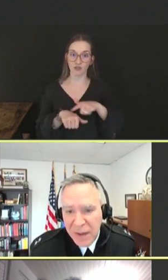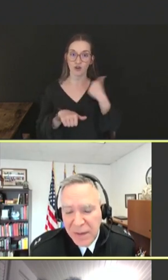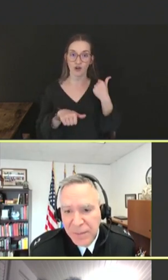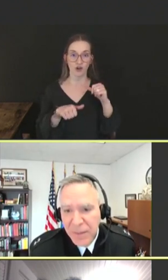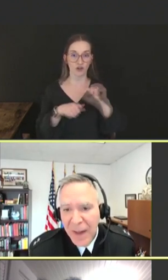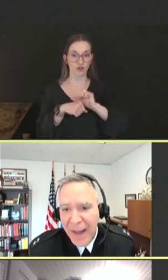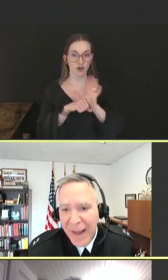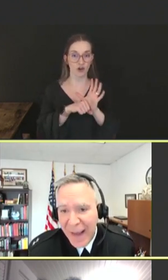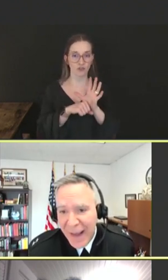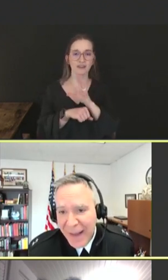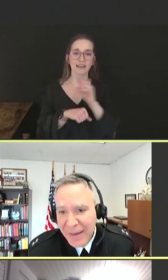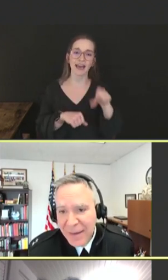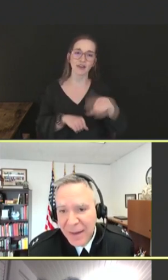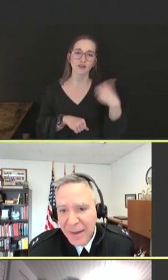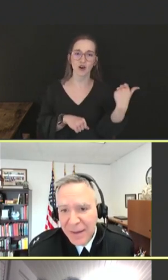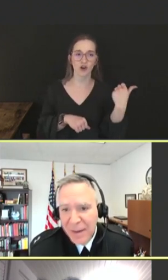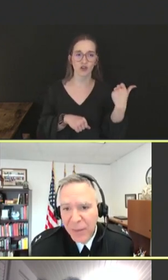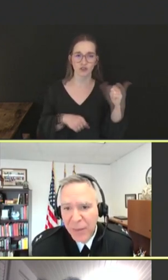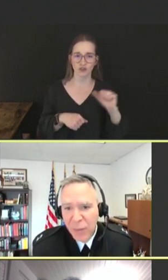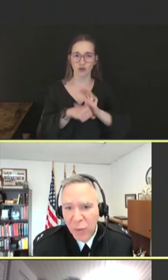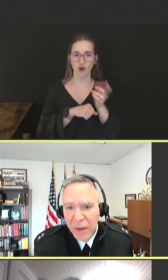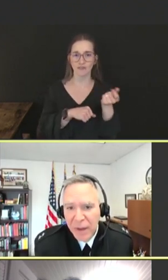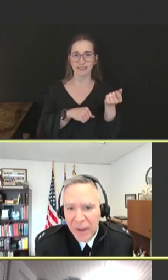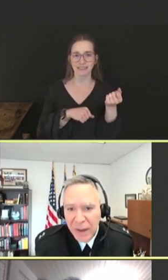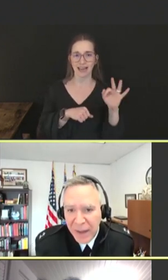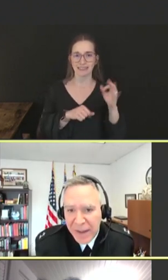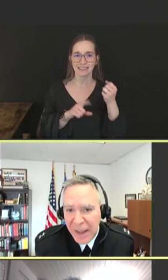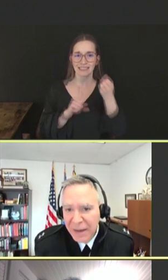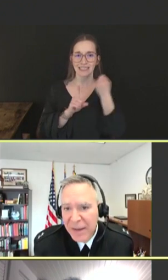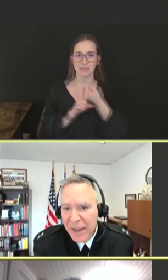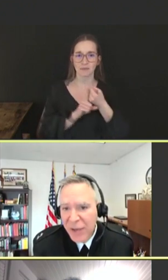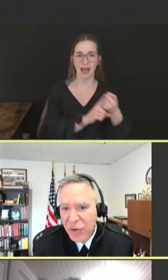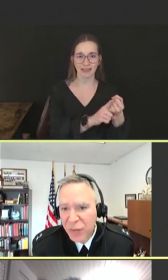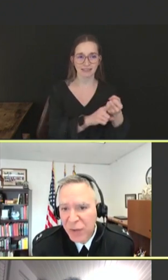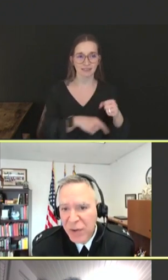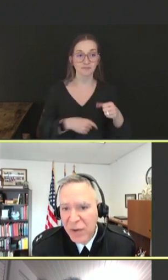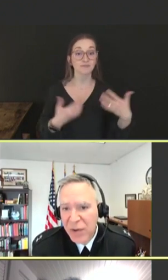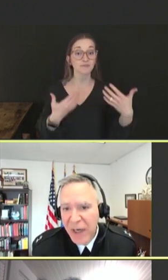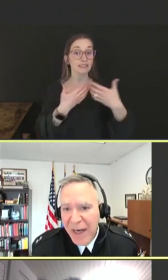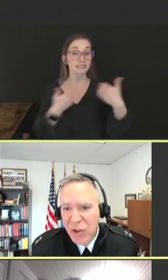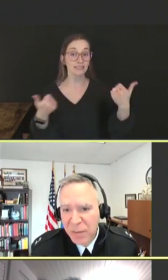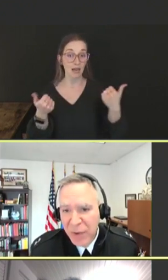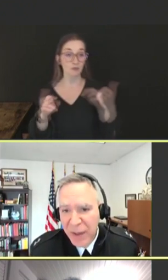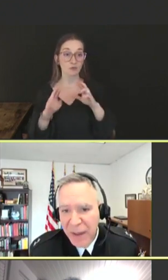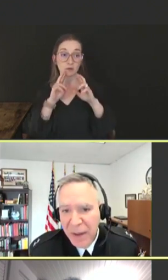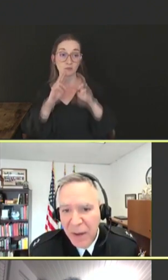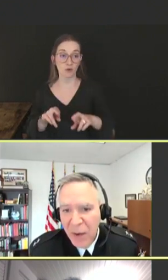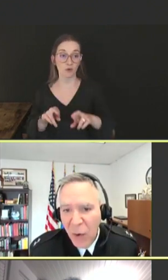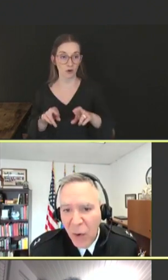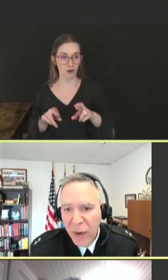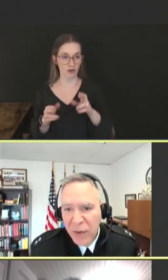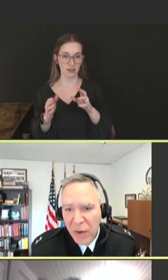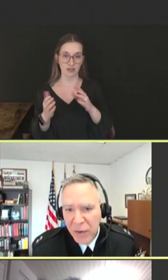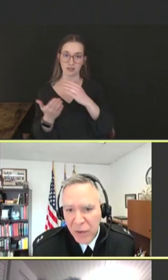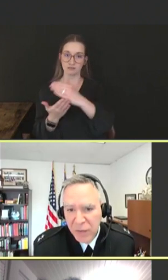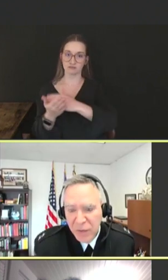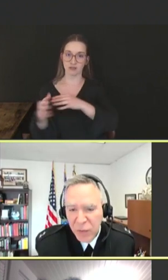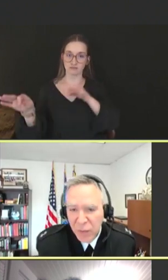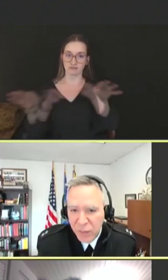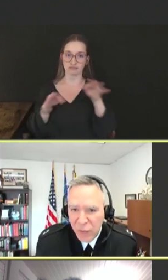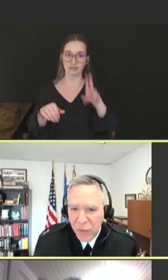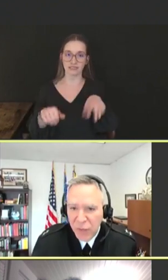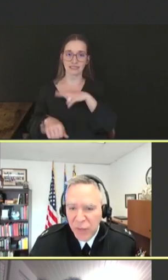And a separate report lays out the national research action plan on long COVID to improve